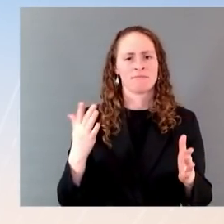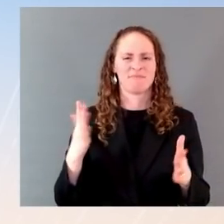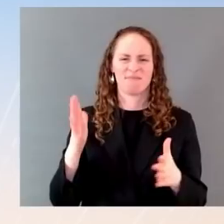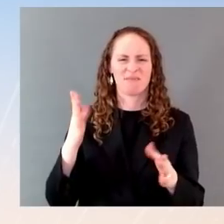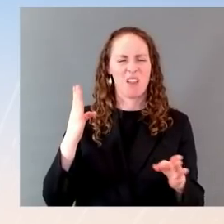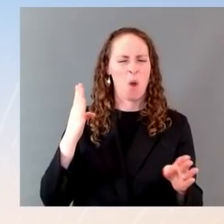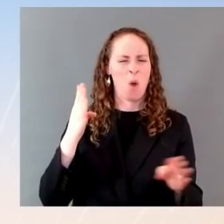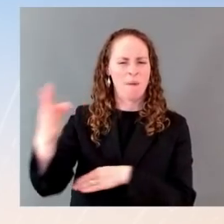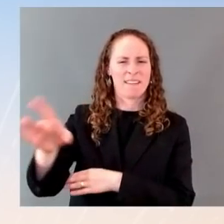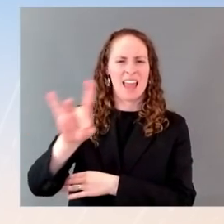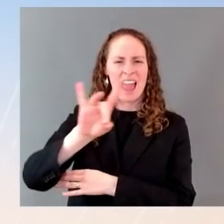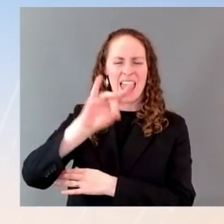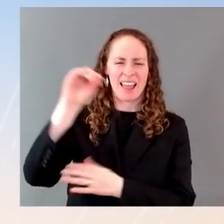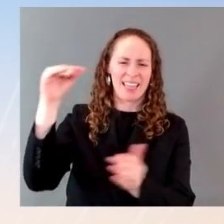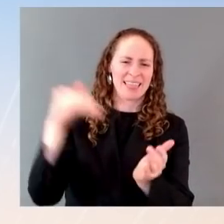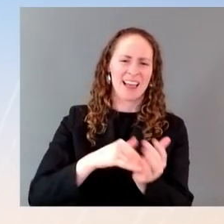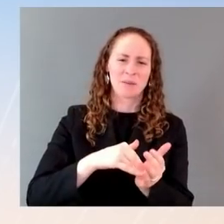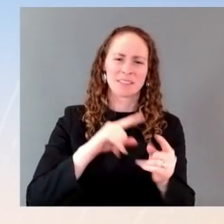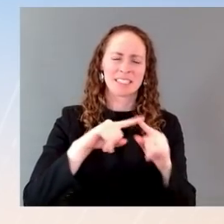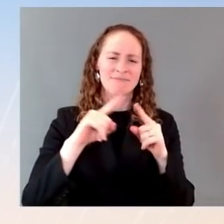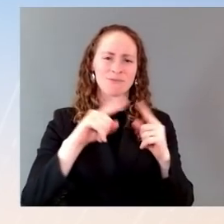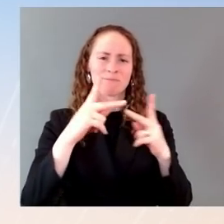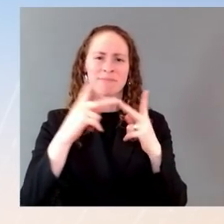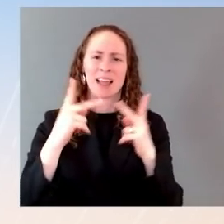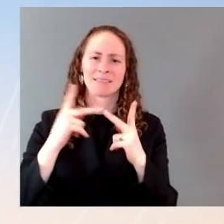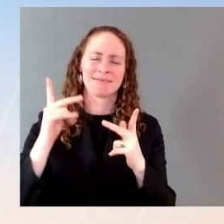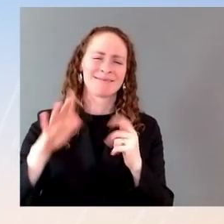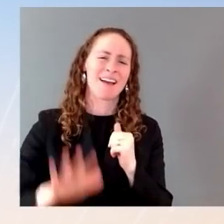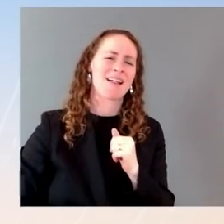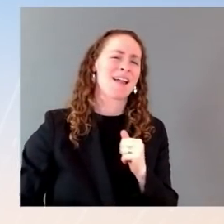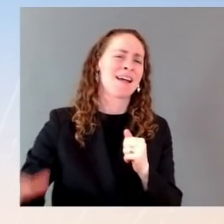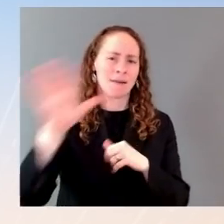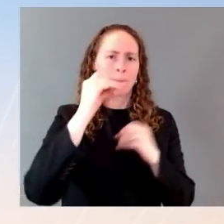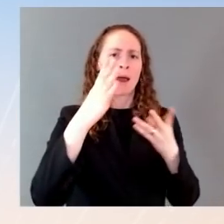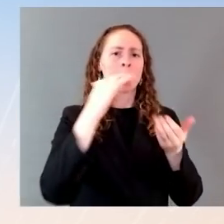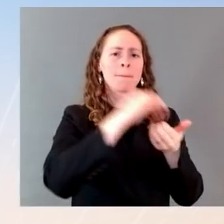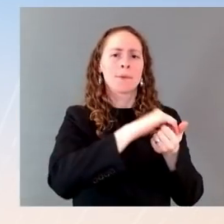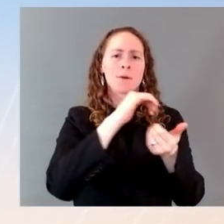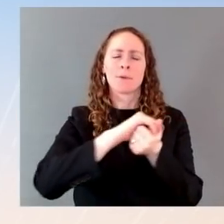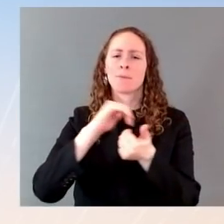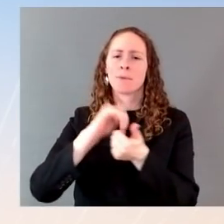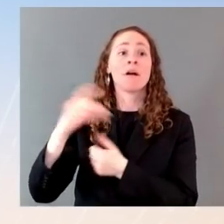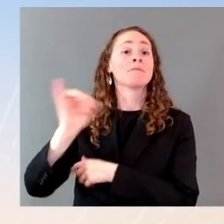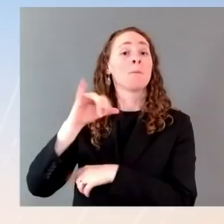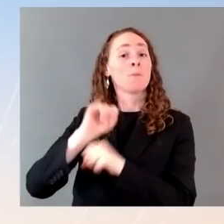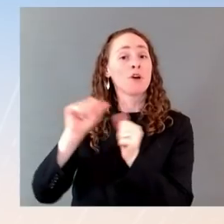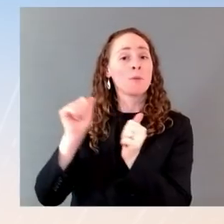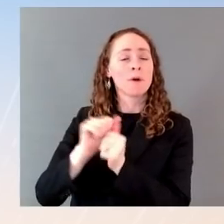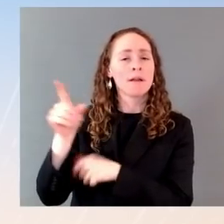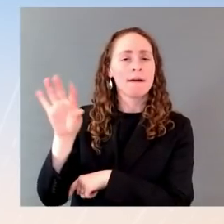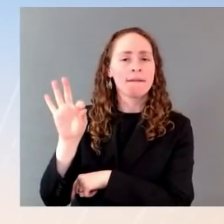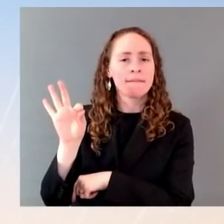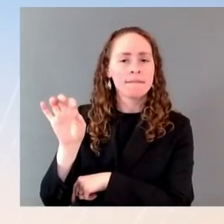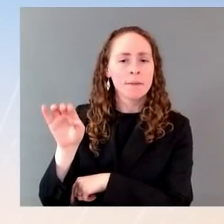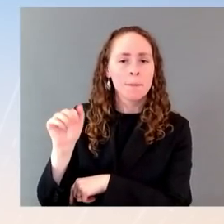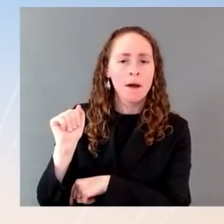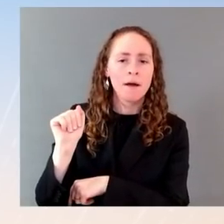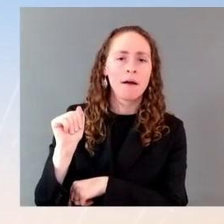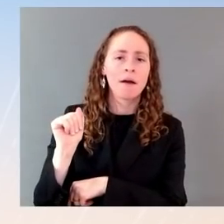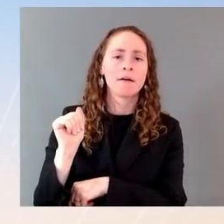So, there has been an increase in boosting by people over the past week-plus -- 1 million people a day -- and we're continuing to make sure